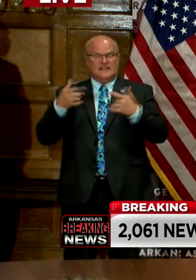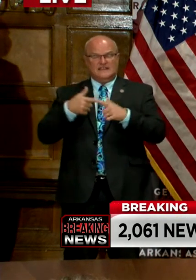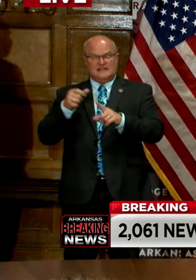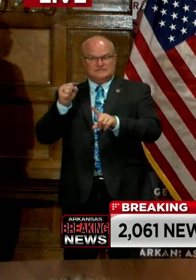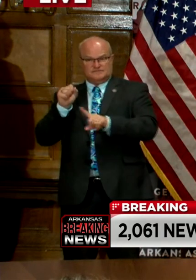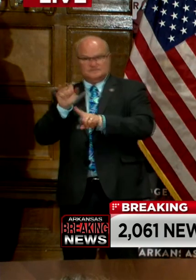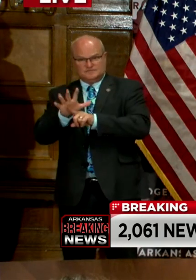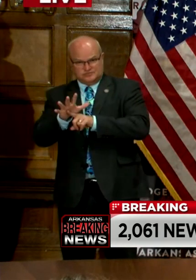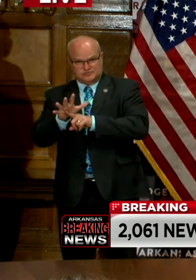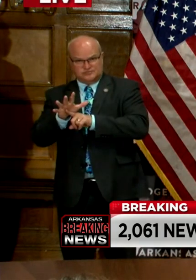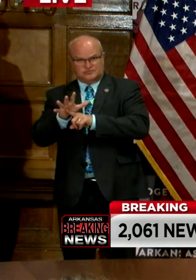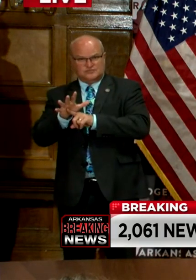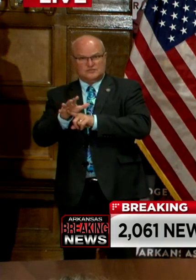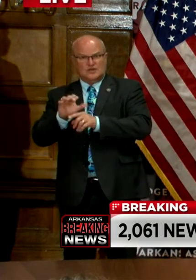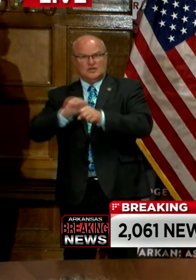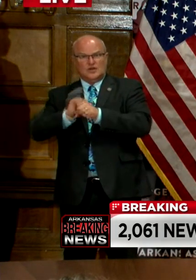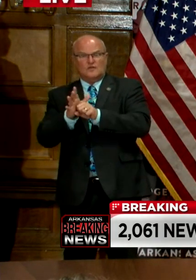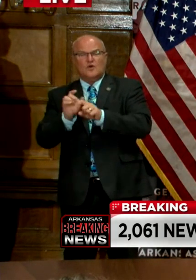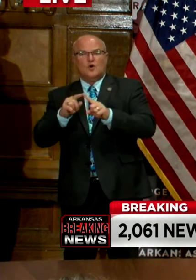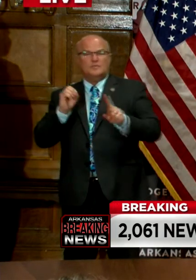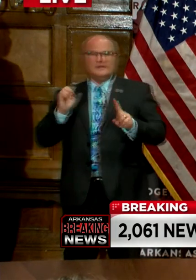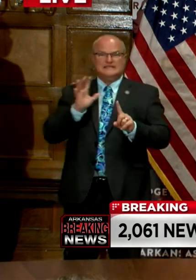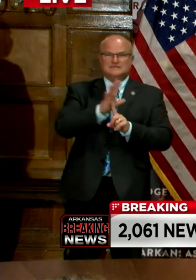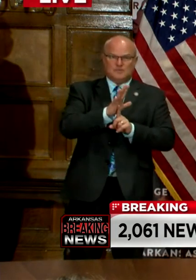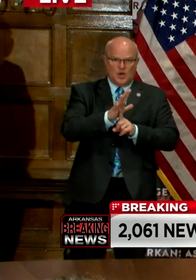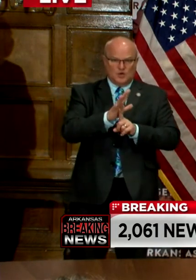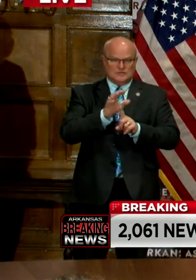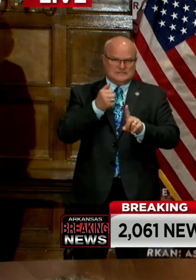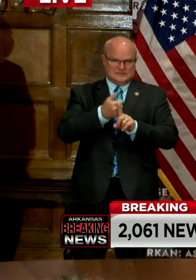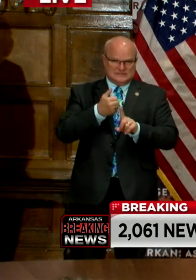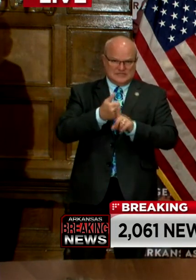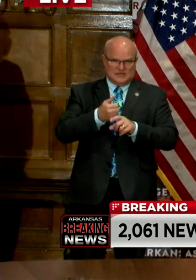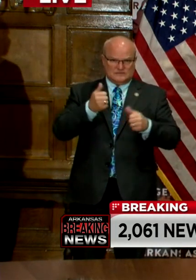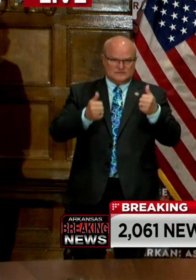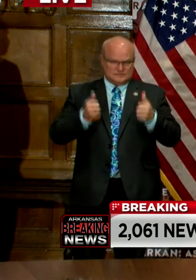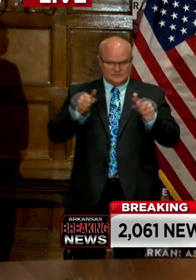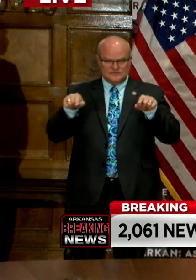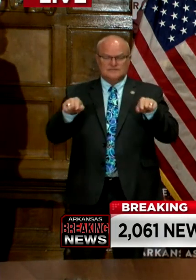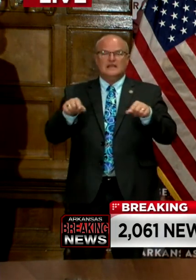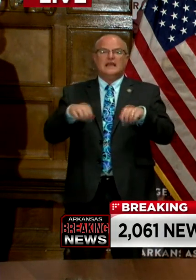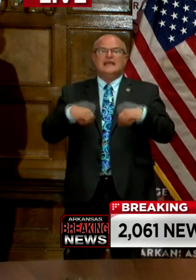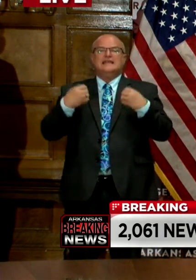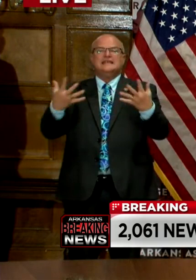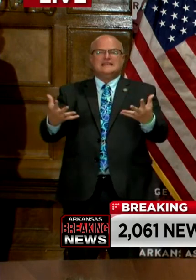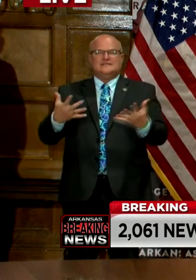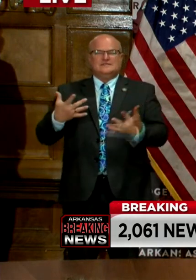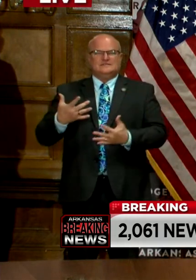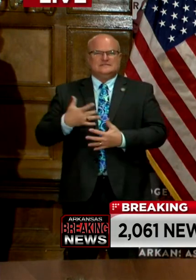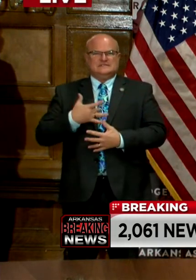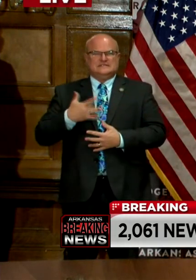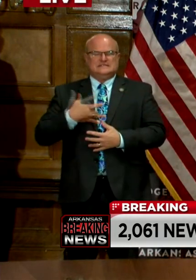HOW WE BRING CAREGIVERS BACK TO THE BEDSIDE IN THE EVENT THAT THEY'VE CONTRACTED COVID-19 OR